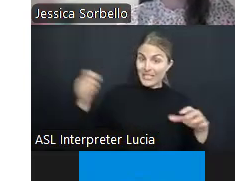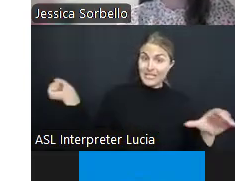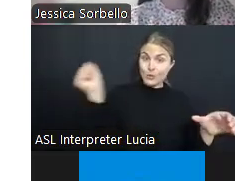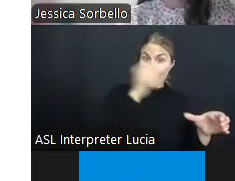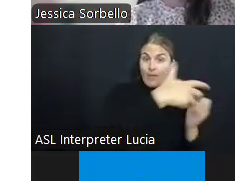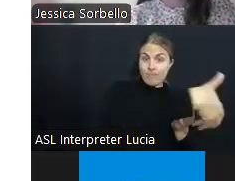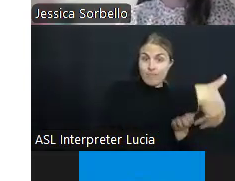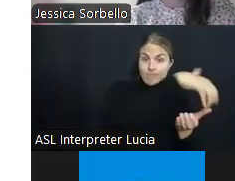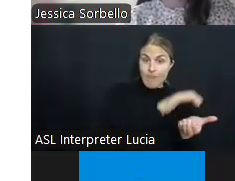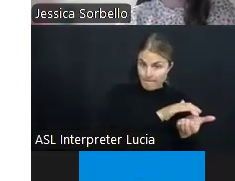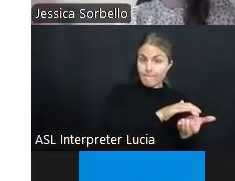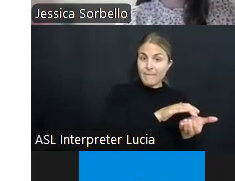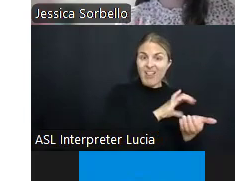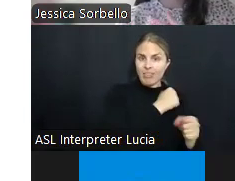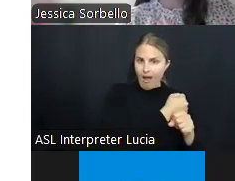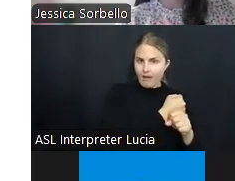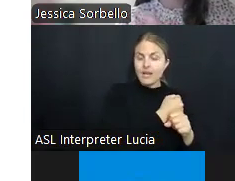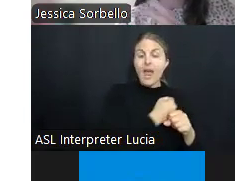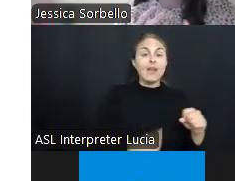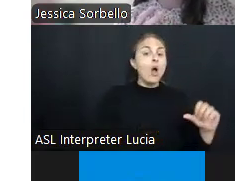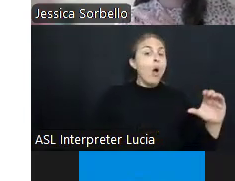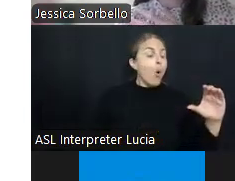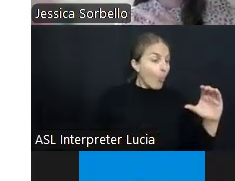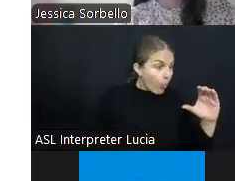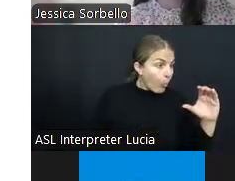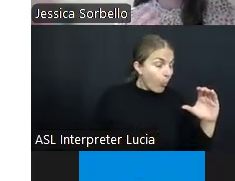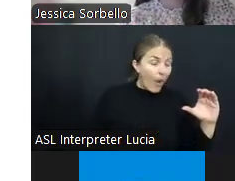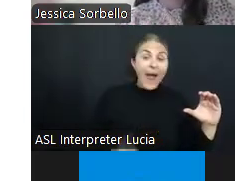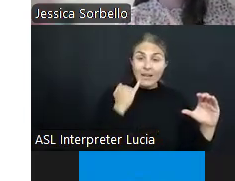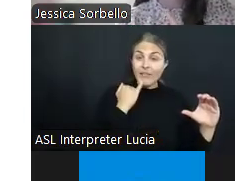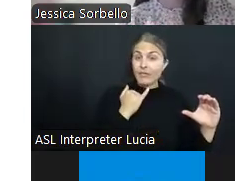it is about safety. If you are going to drink, okay.